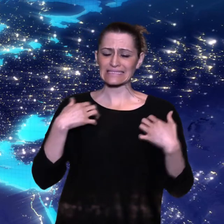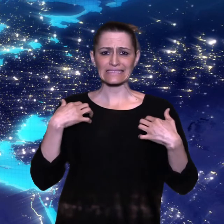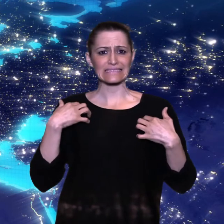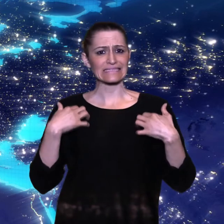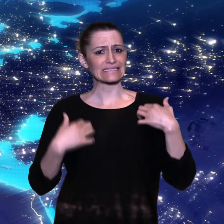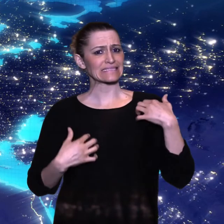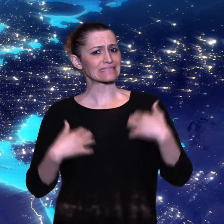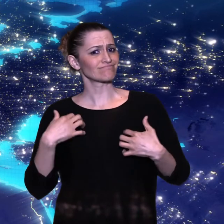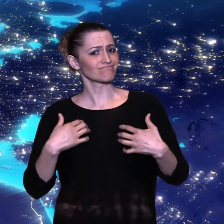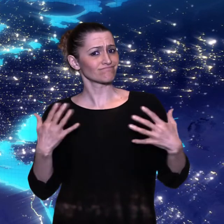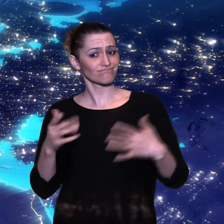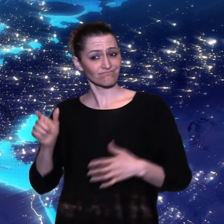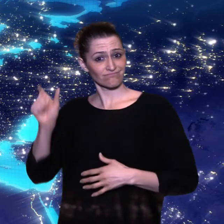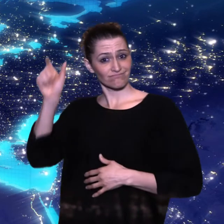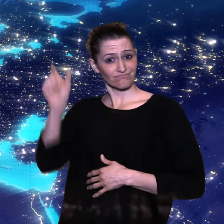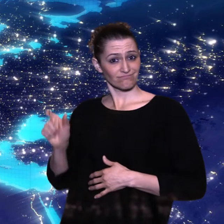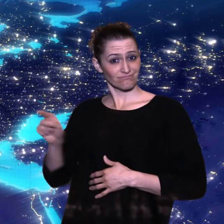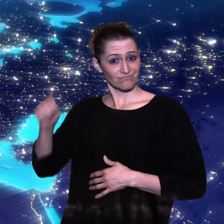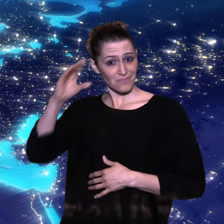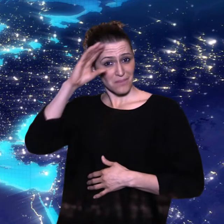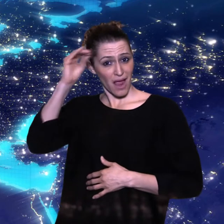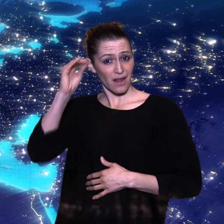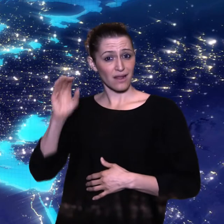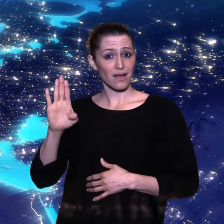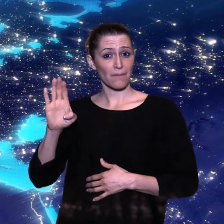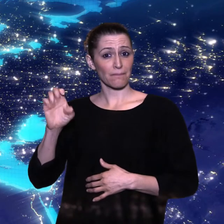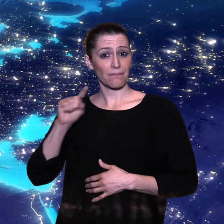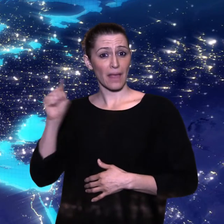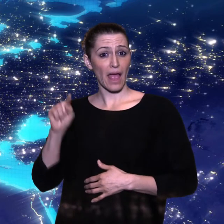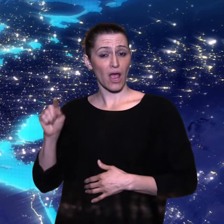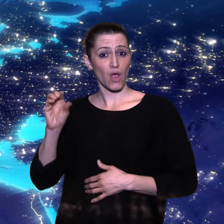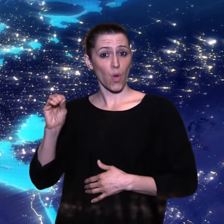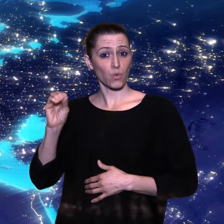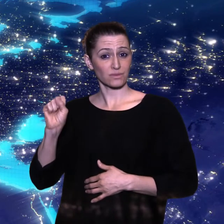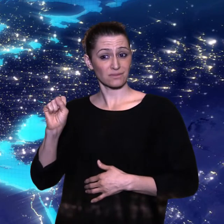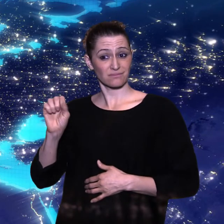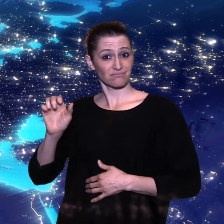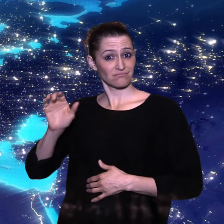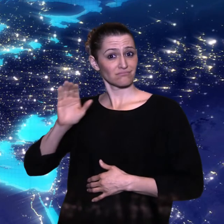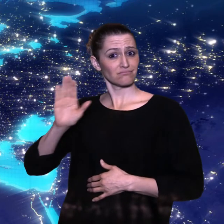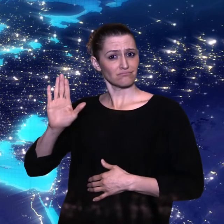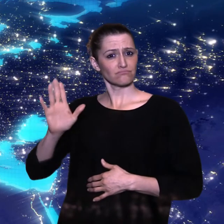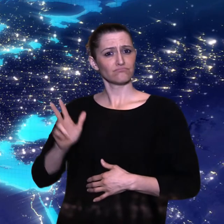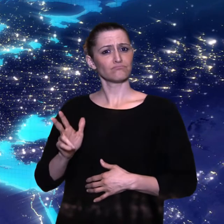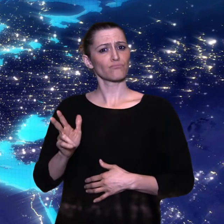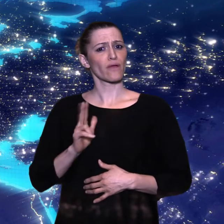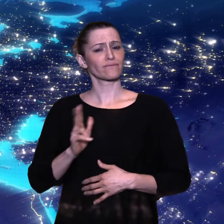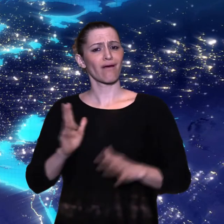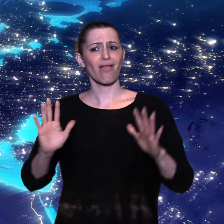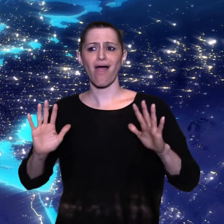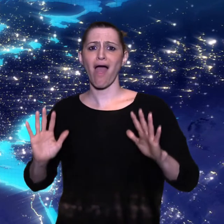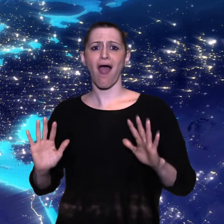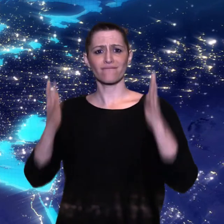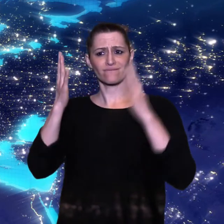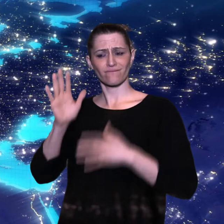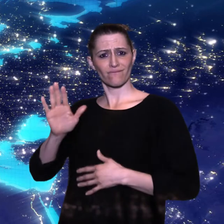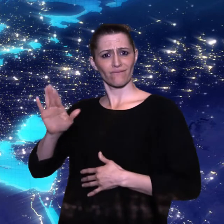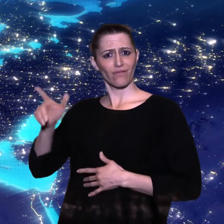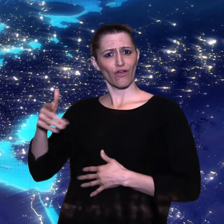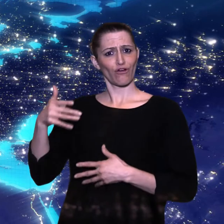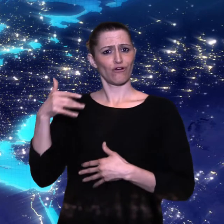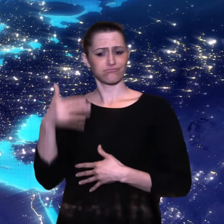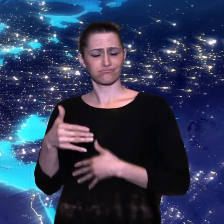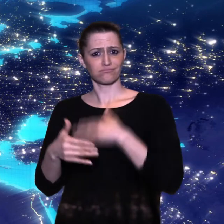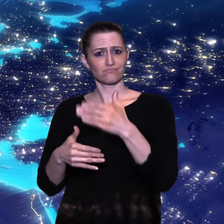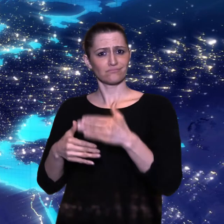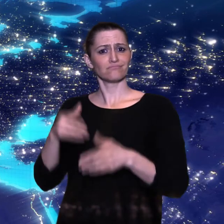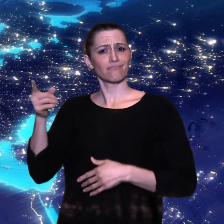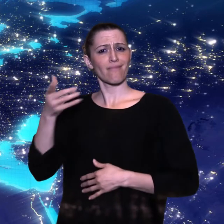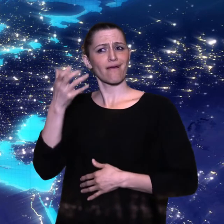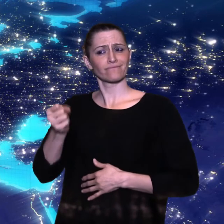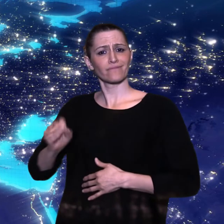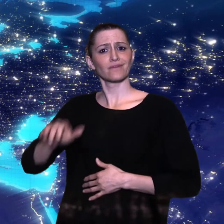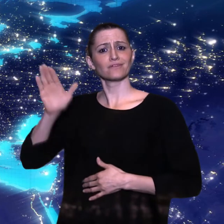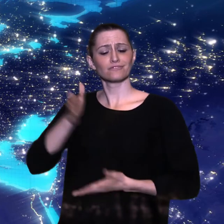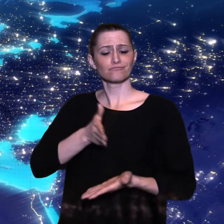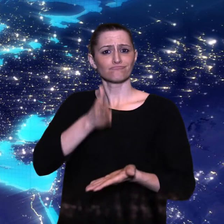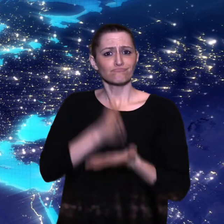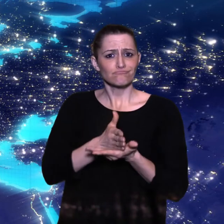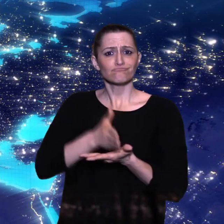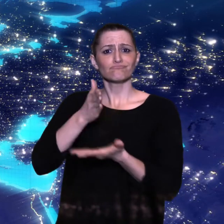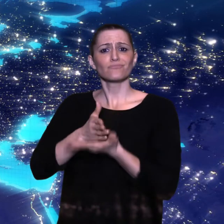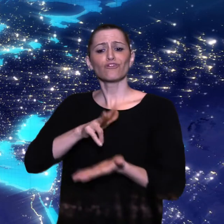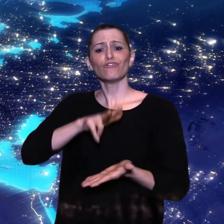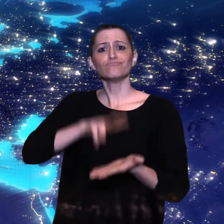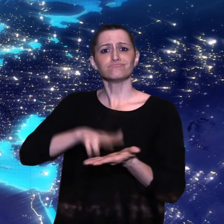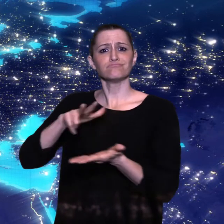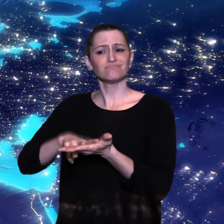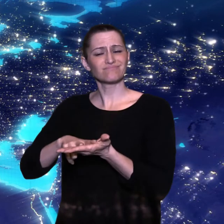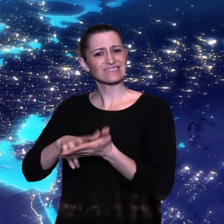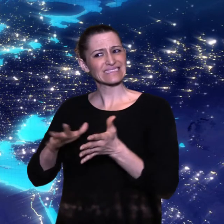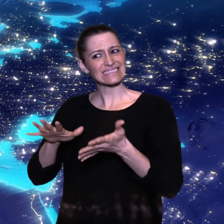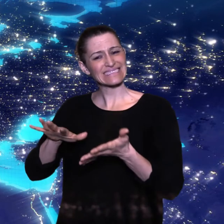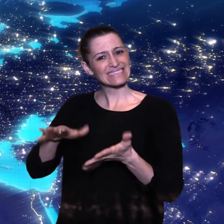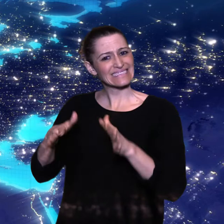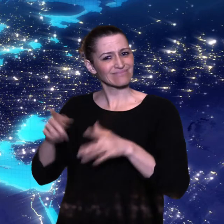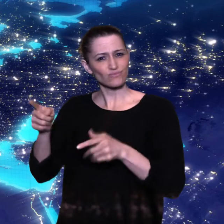National Enquirer. There were concerns that Bezos’s poor